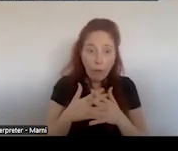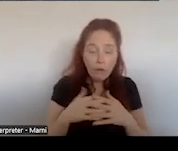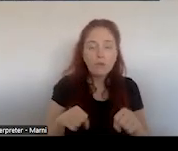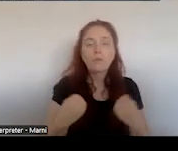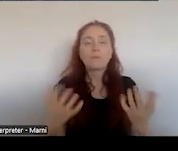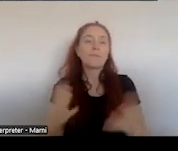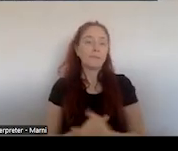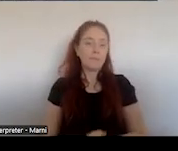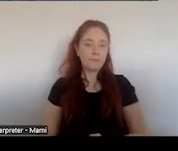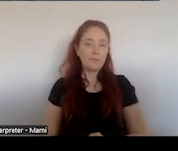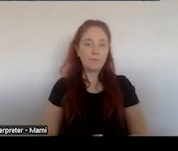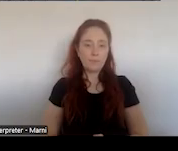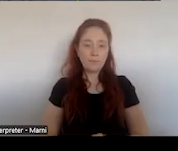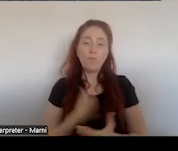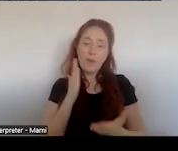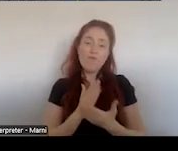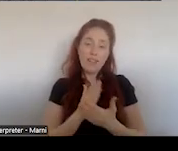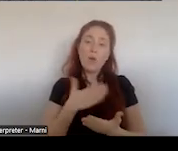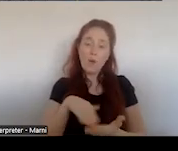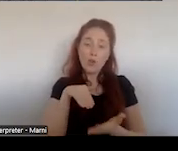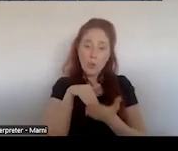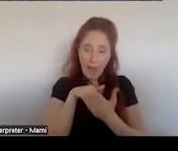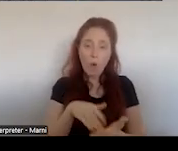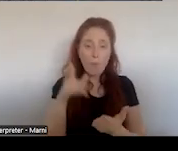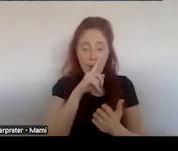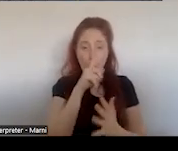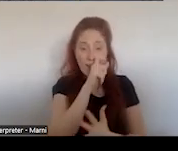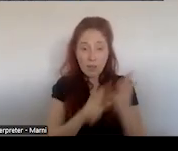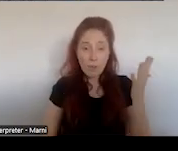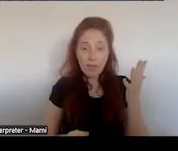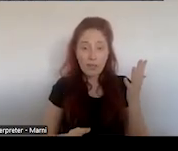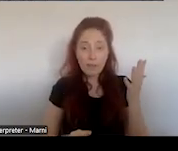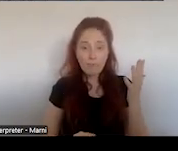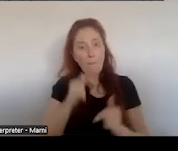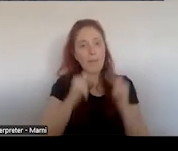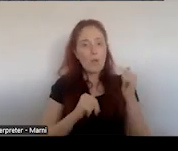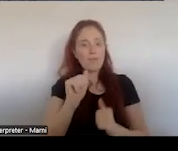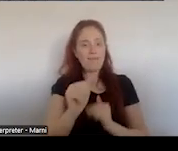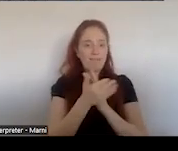to build professional skills and networks to advance their careers, it will also contribute